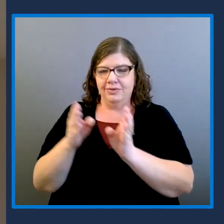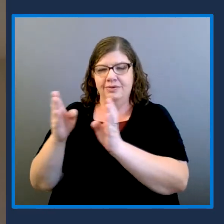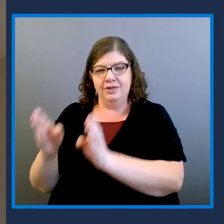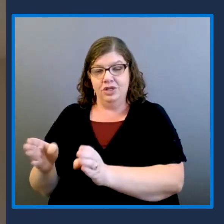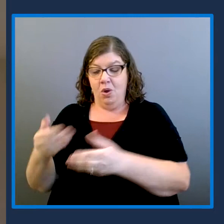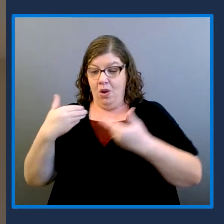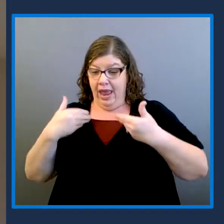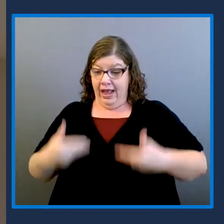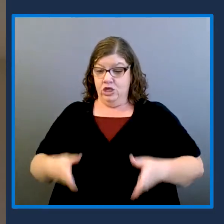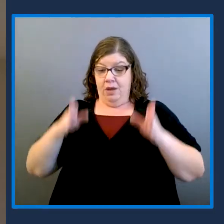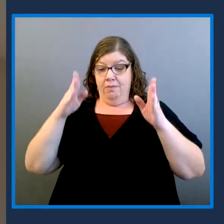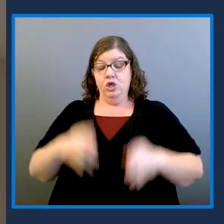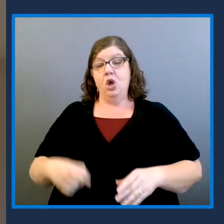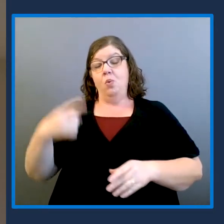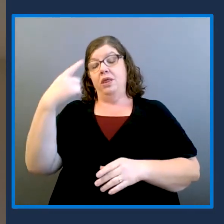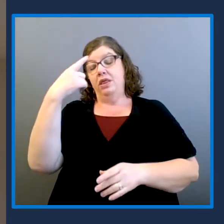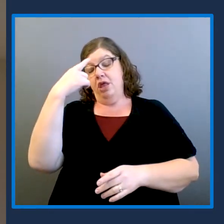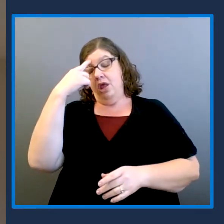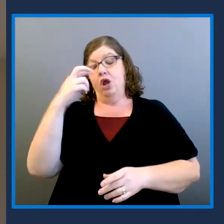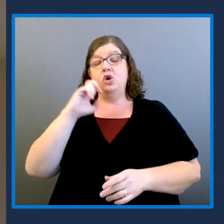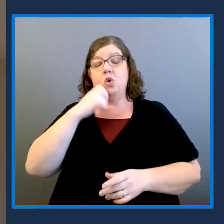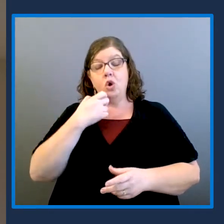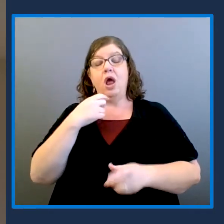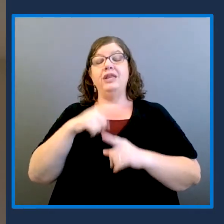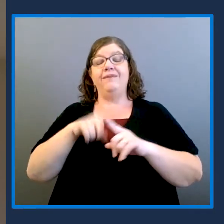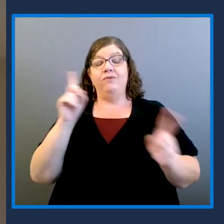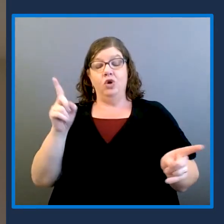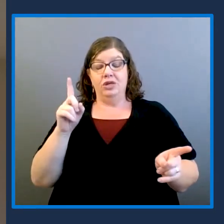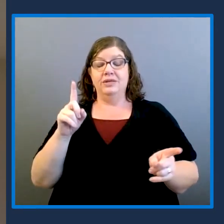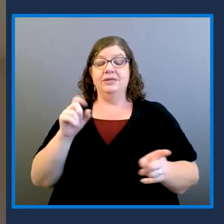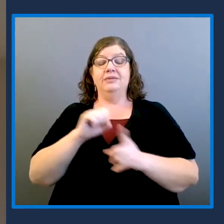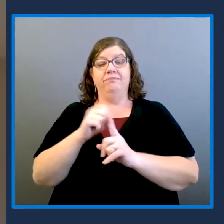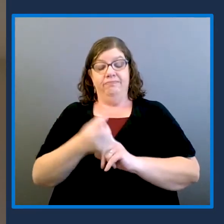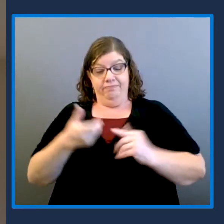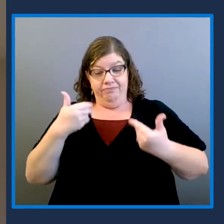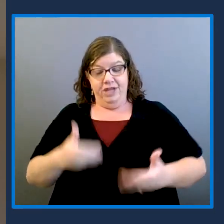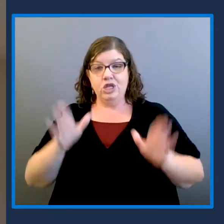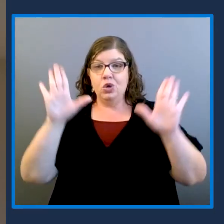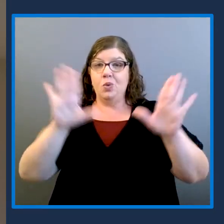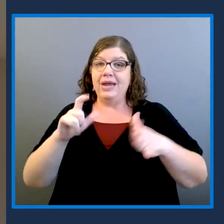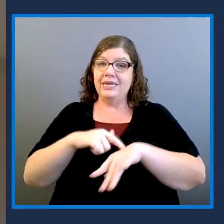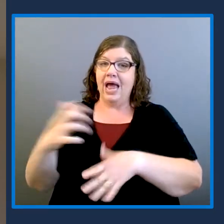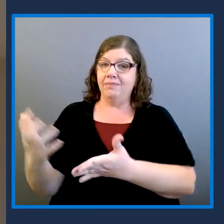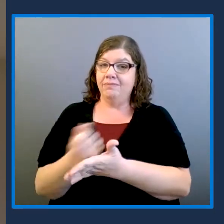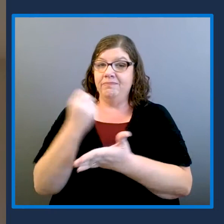an individual who has a neurodiverse condition is it's a great time to have that condition because